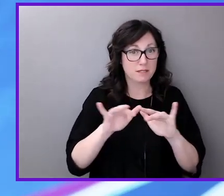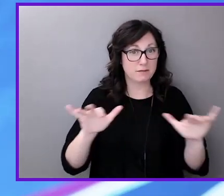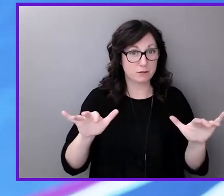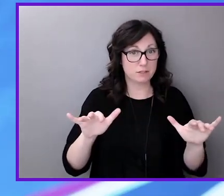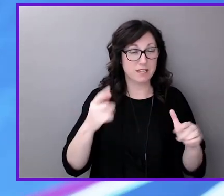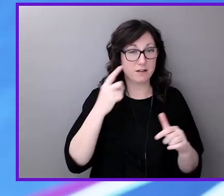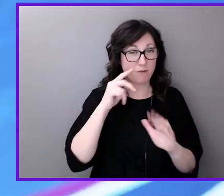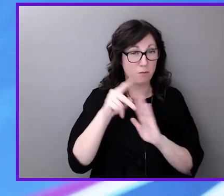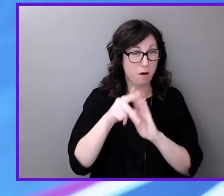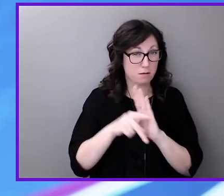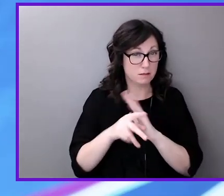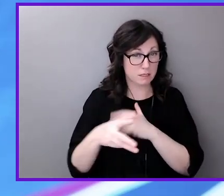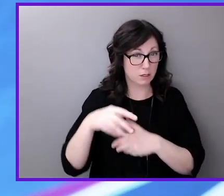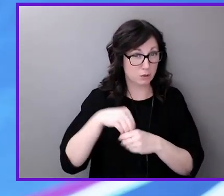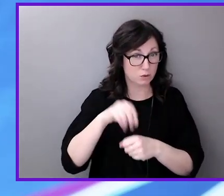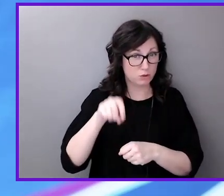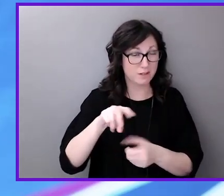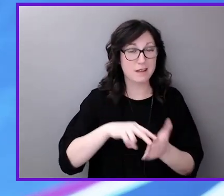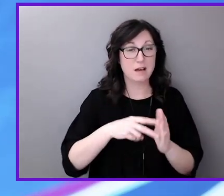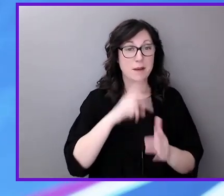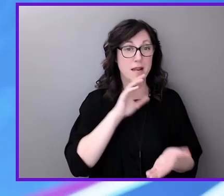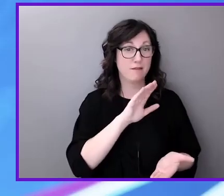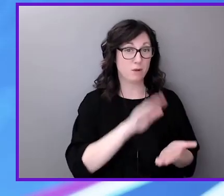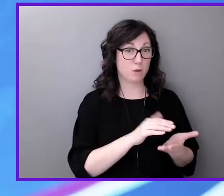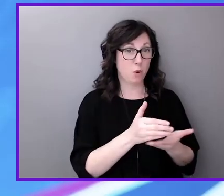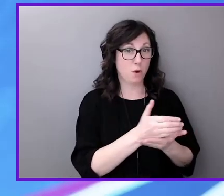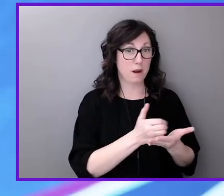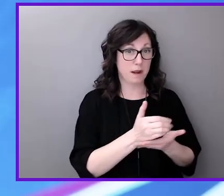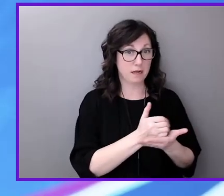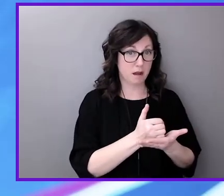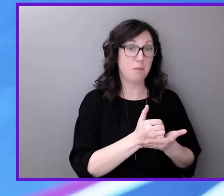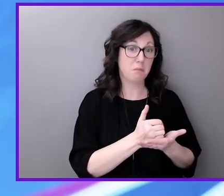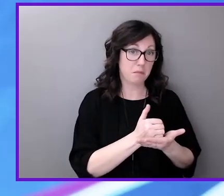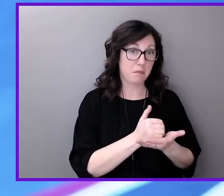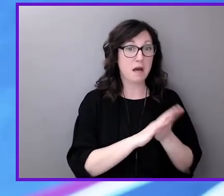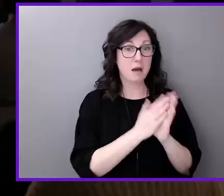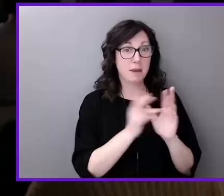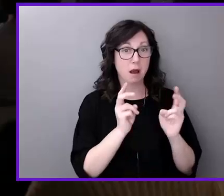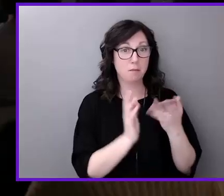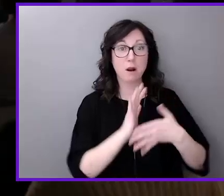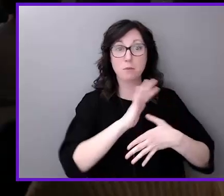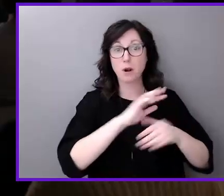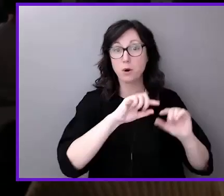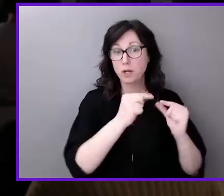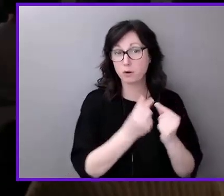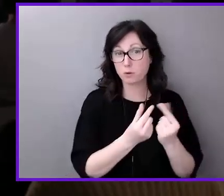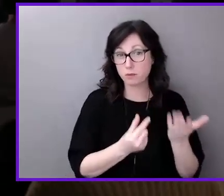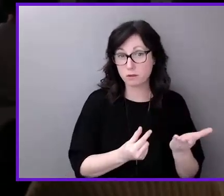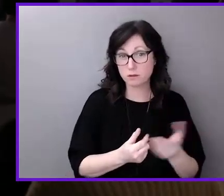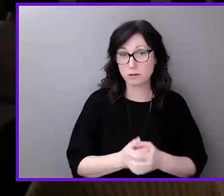In other words, lower income as a potential priority group. You want to kick that off, Simon?